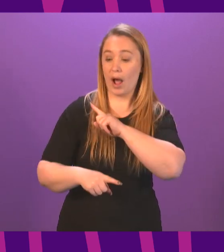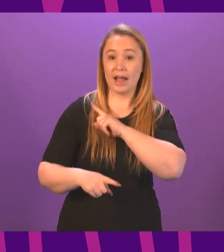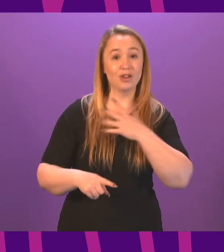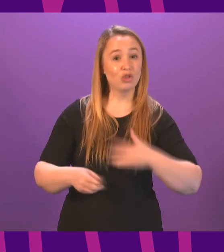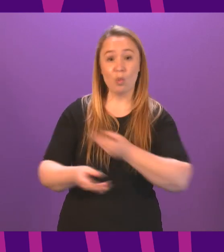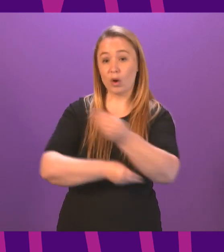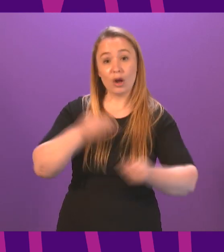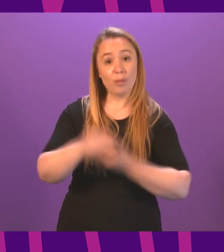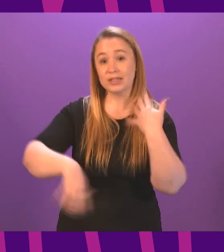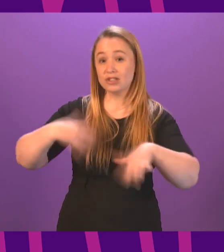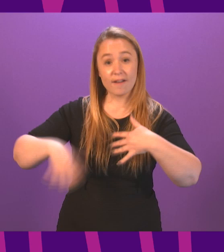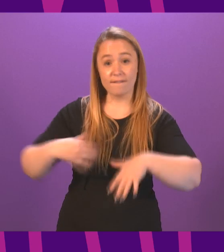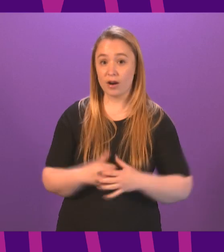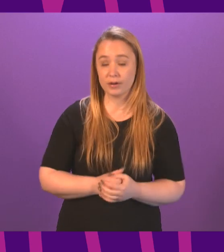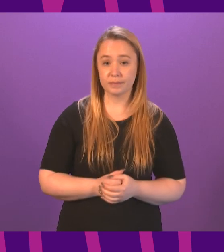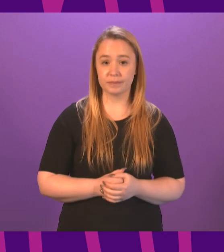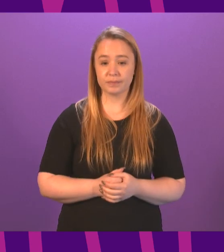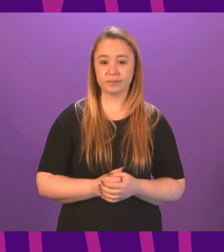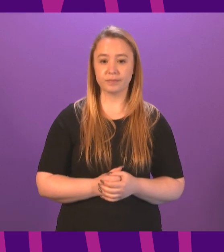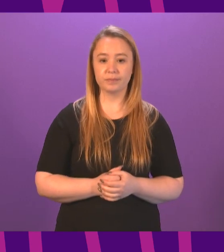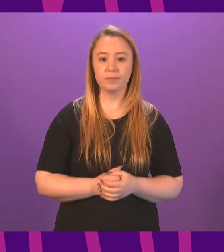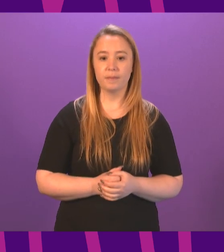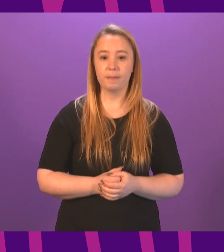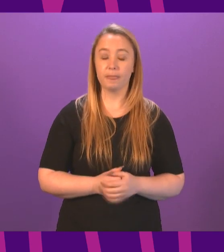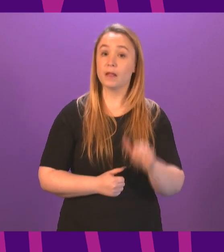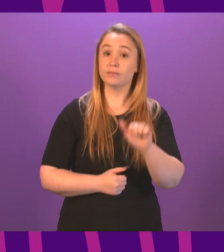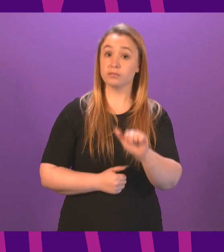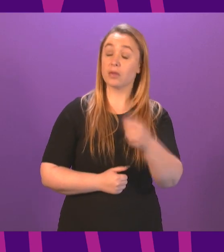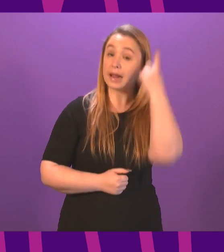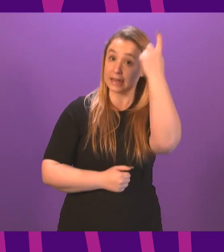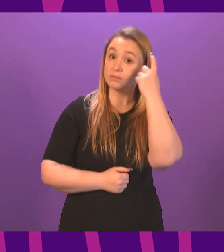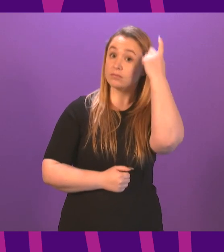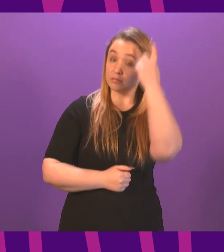The First Minister (Nicola Sturgeon): We will consider that in good faith as we